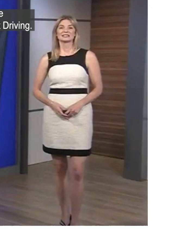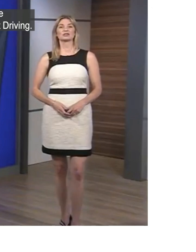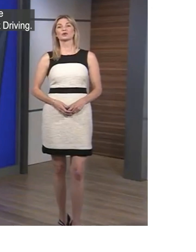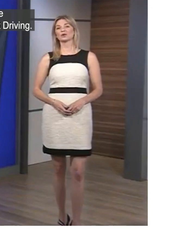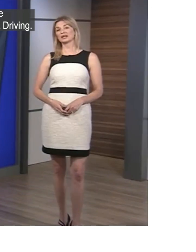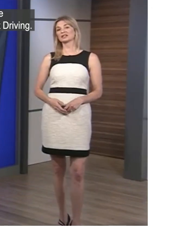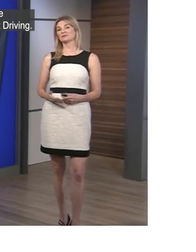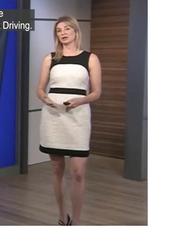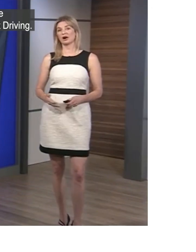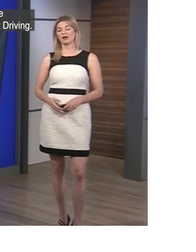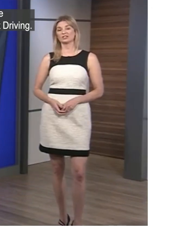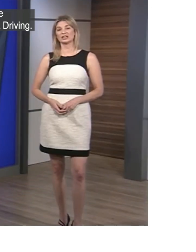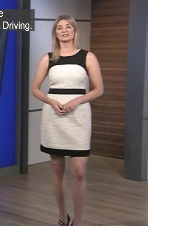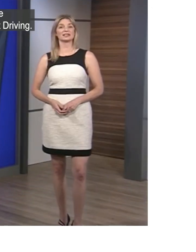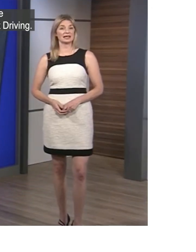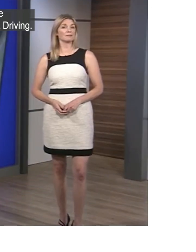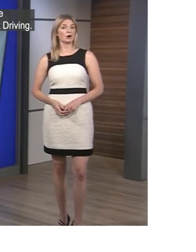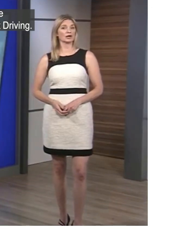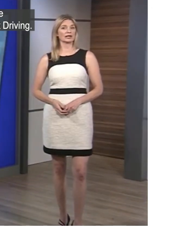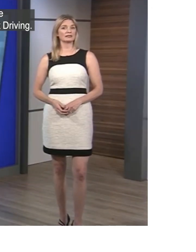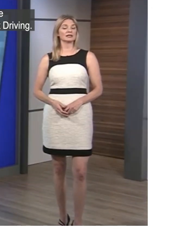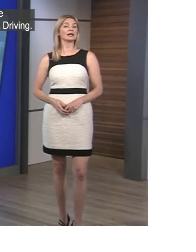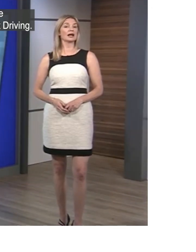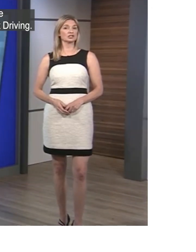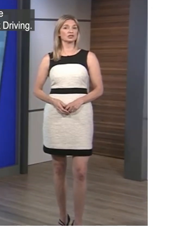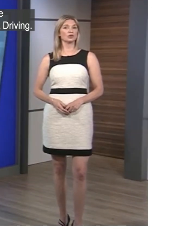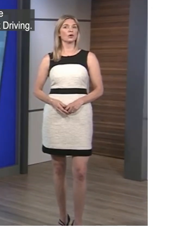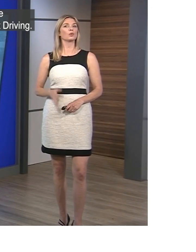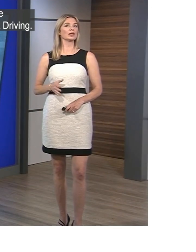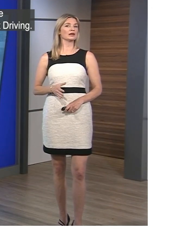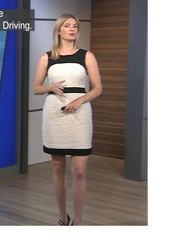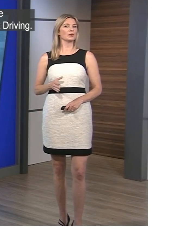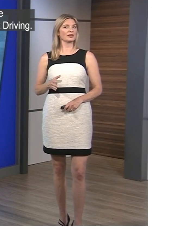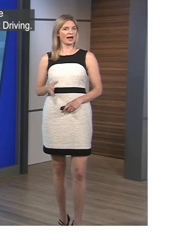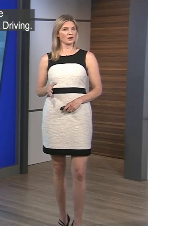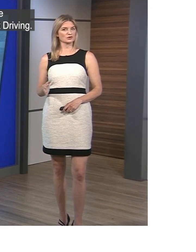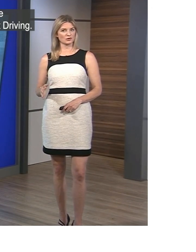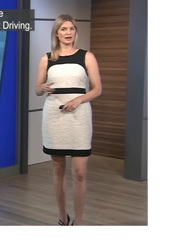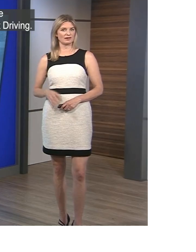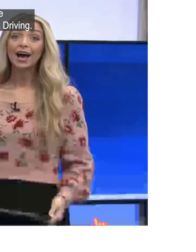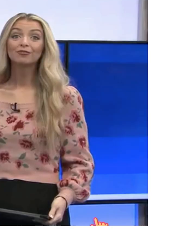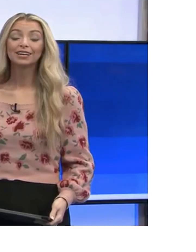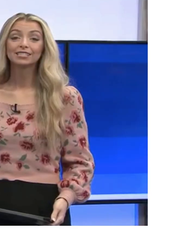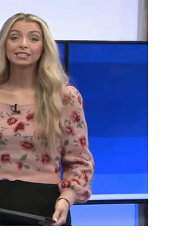Central Oregon Community College is taking part in the national week without driving. Advocates in